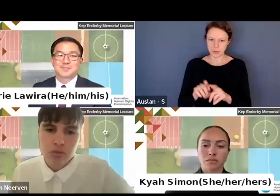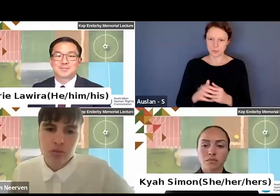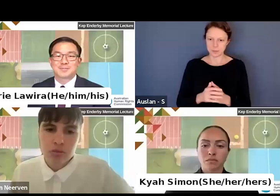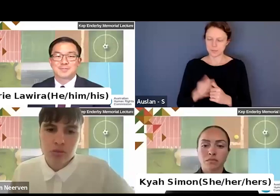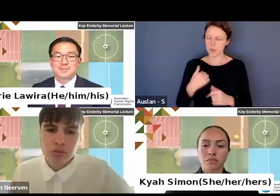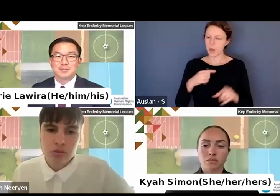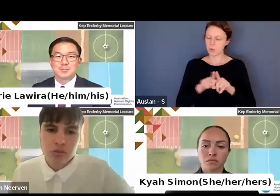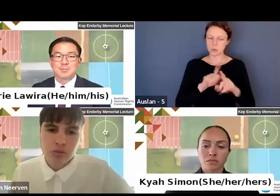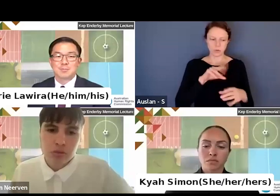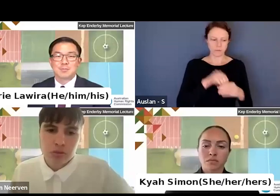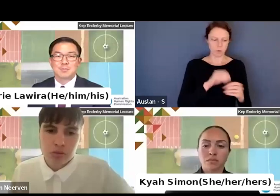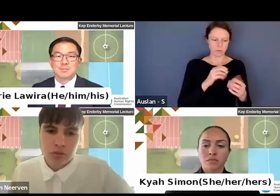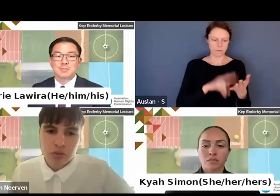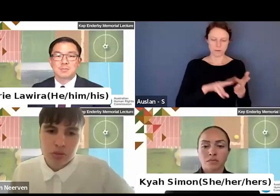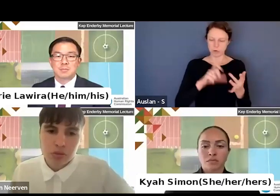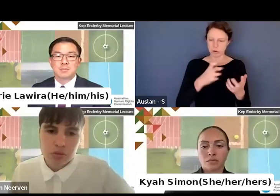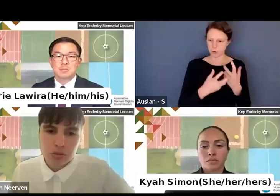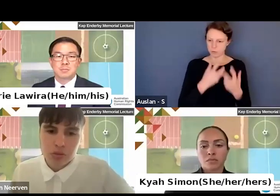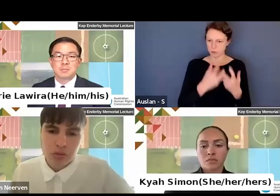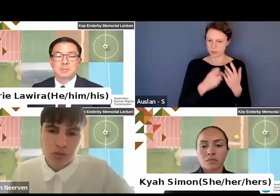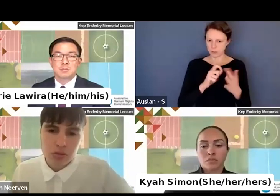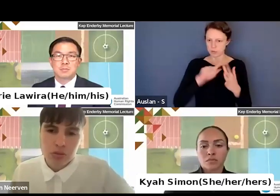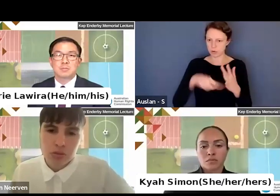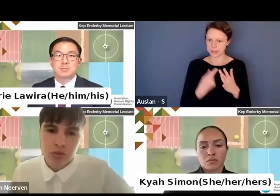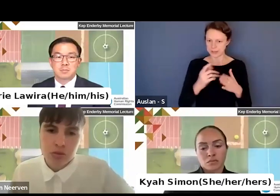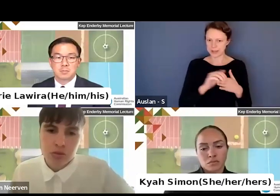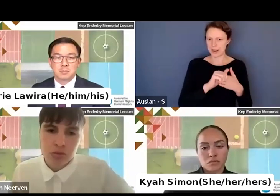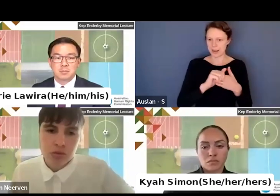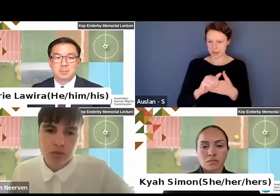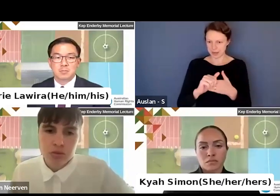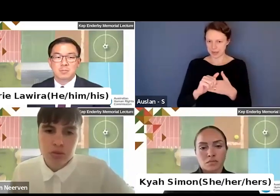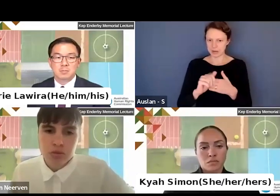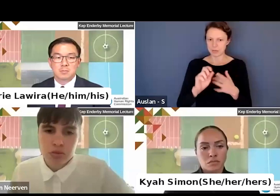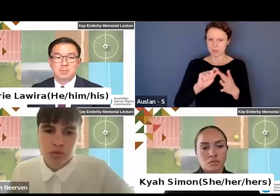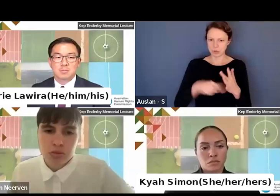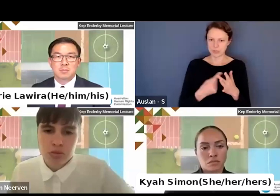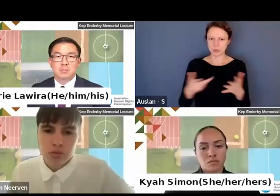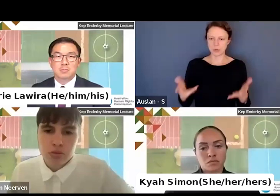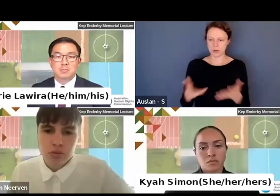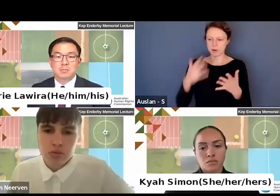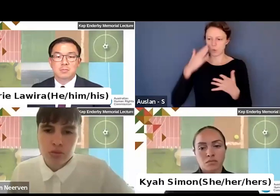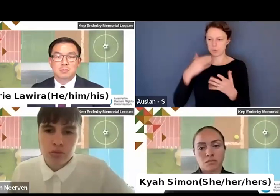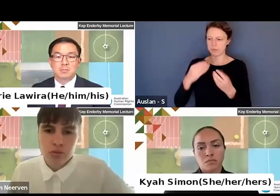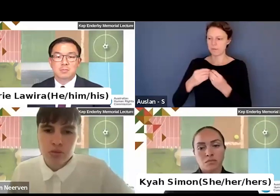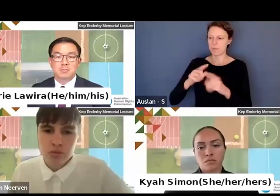that created a guide for action to encourage women of diverse women of color, to encourage women backgrounds, diverse backgrounds as leaders in sport.